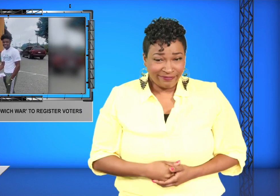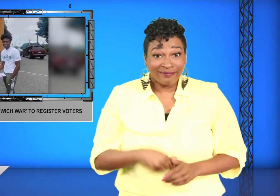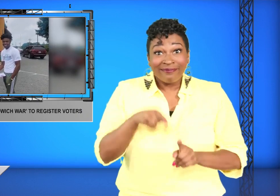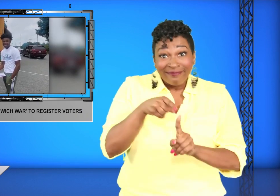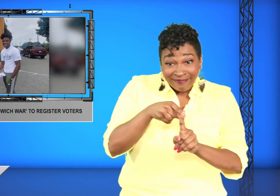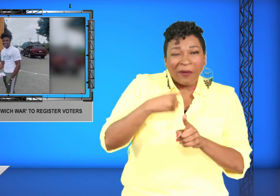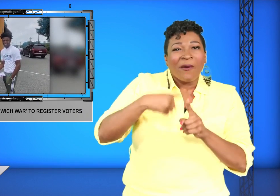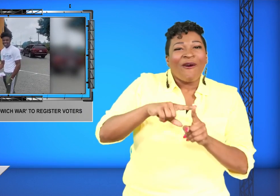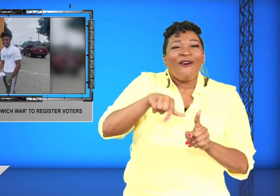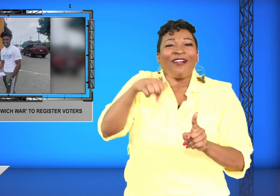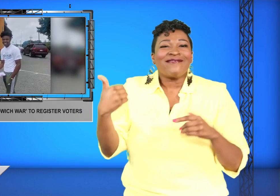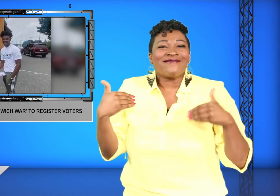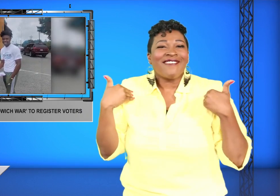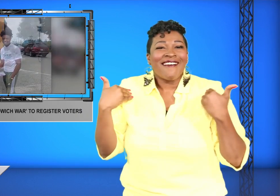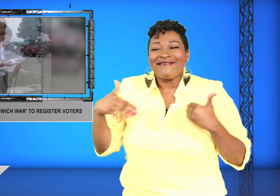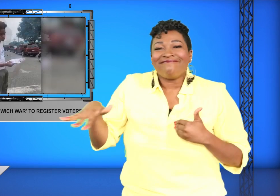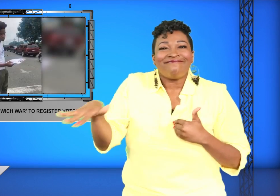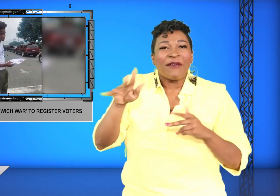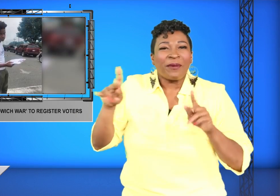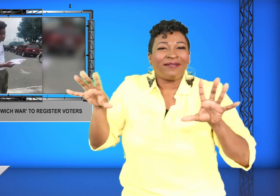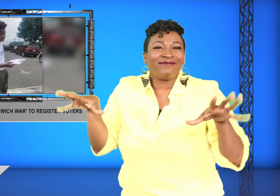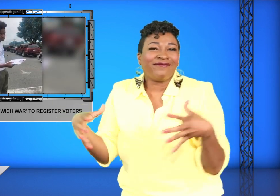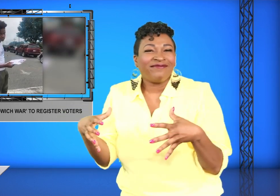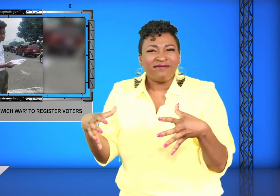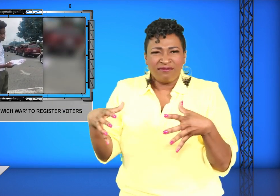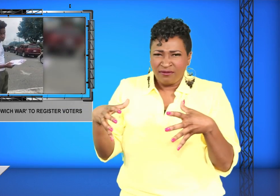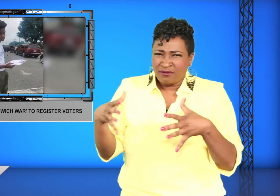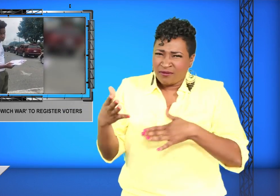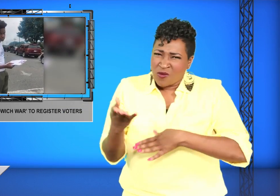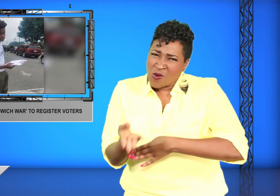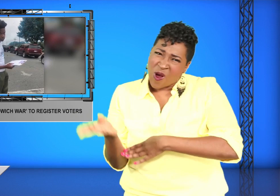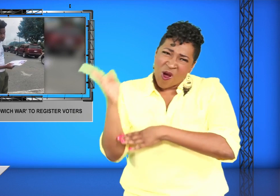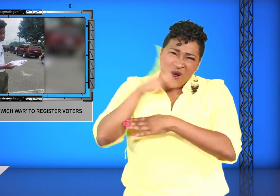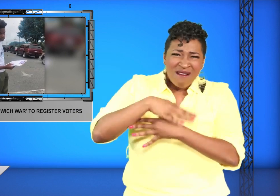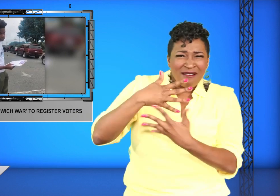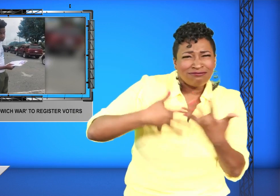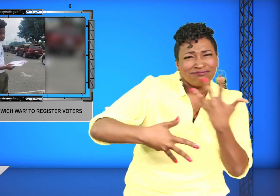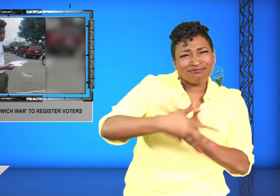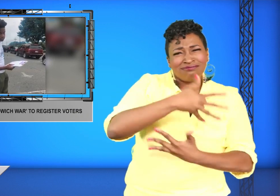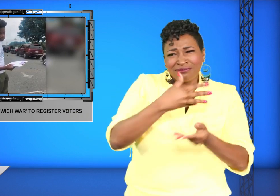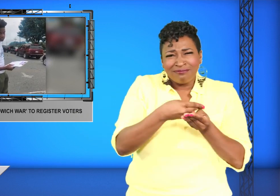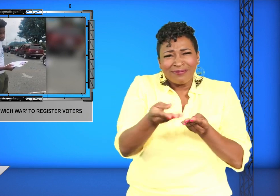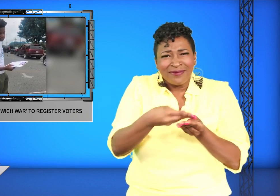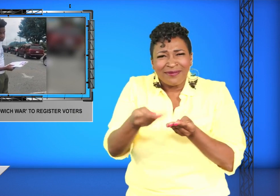He and a group of other youngsters spent the day talking to voters, handing out sample